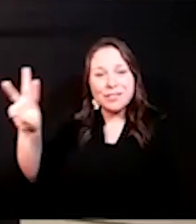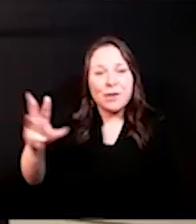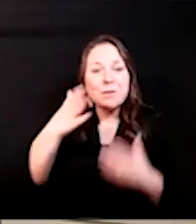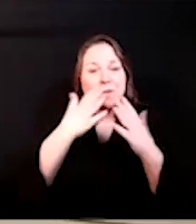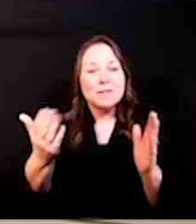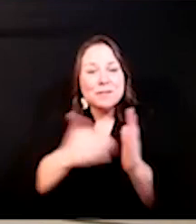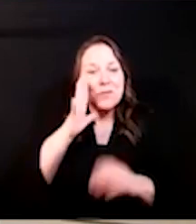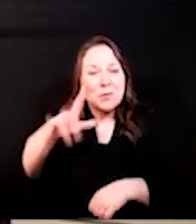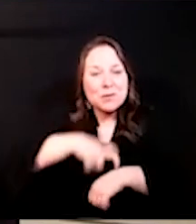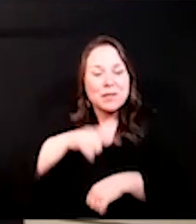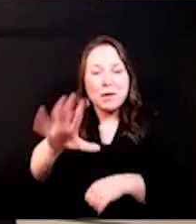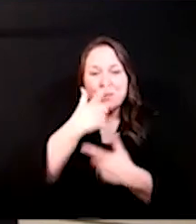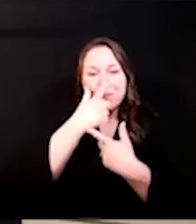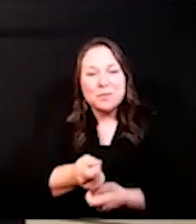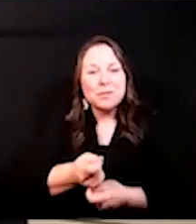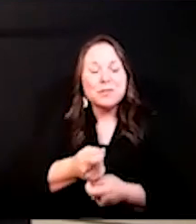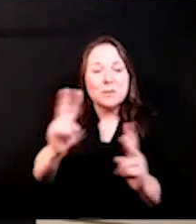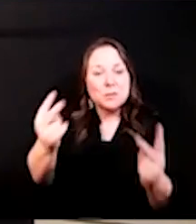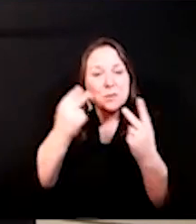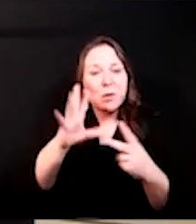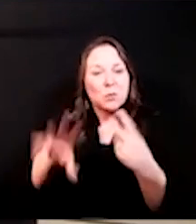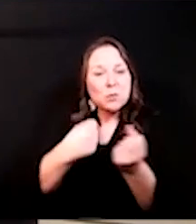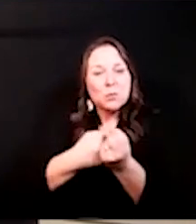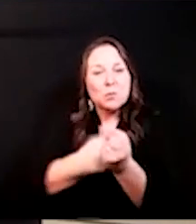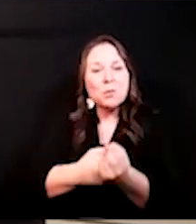EMERGENCY.ORG/TAKEACTIONNOW. THANK YOU FOR YOUR TIME, INTEREST AND YOUR SUPPORT. STAY SAFE, EVERYONE.